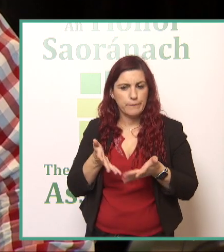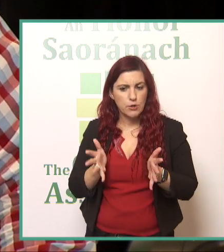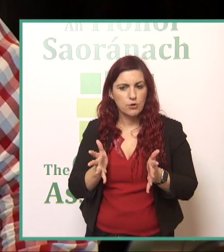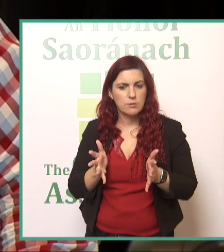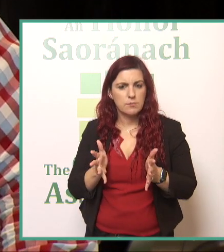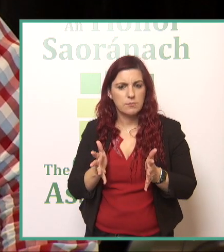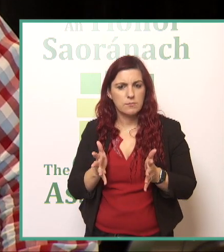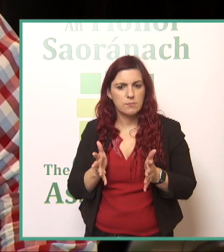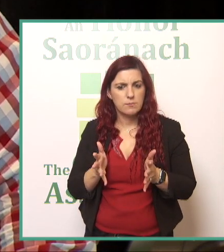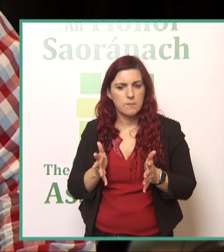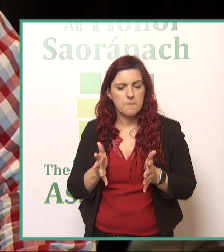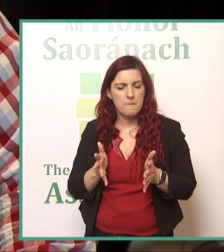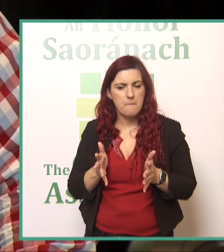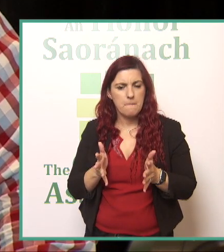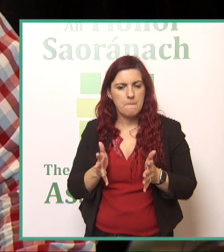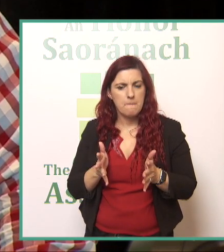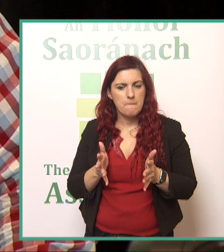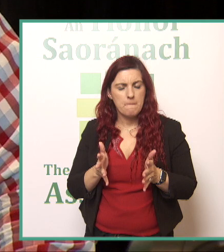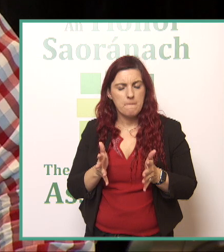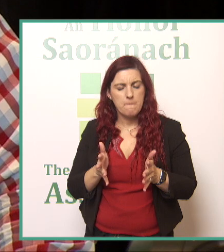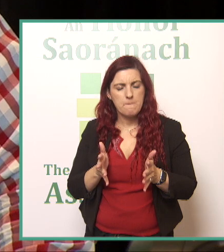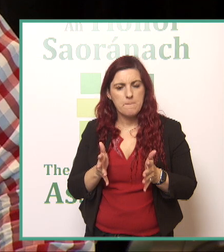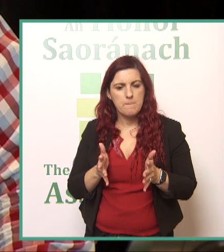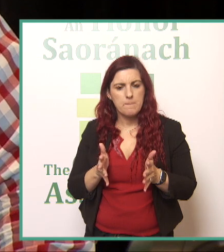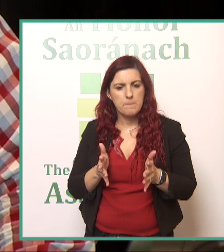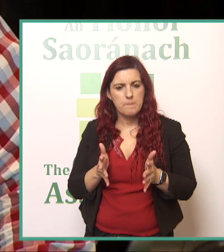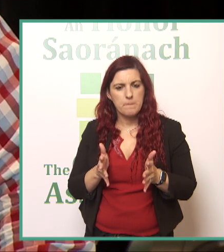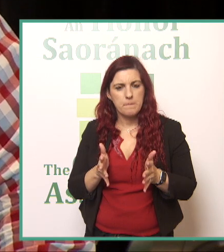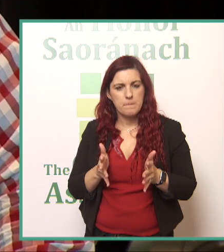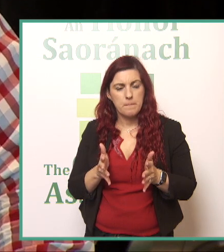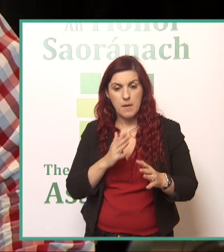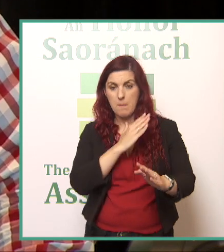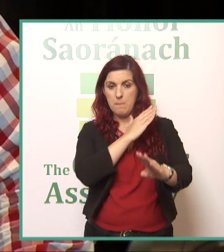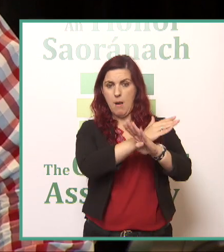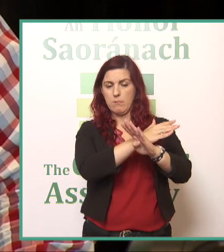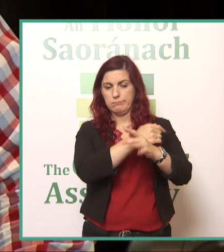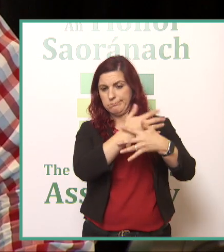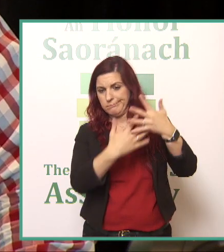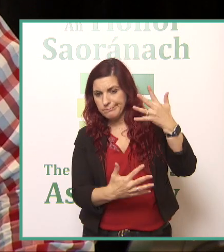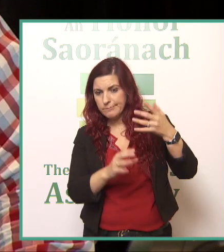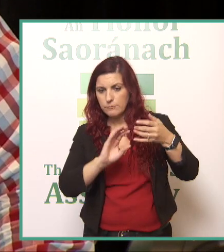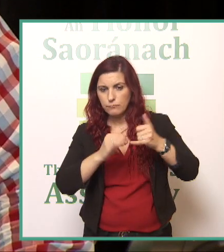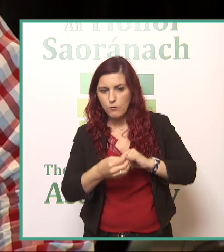resisted the several attempts to have the bug taken over